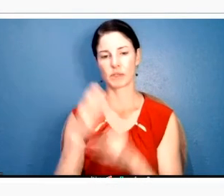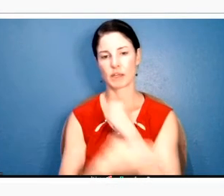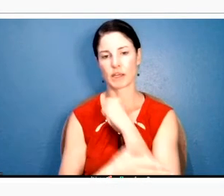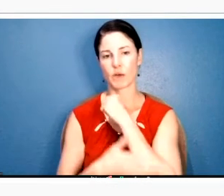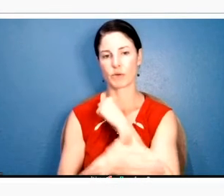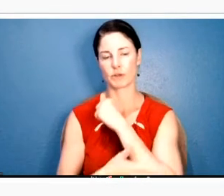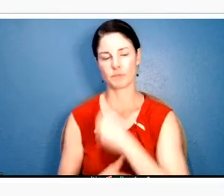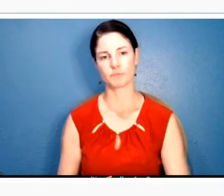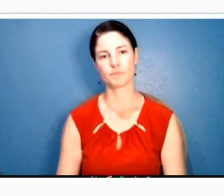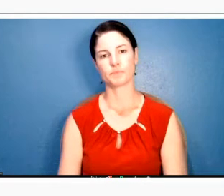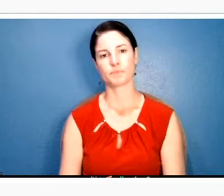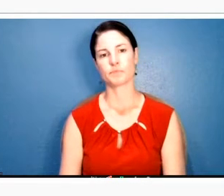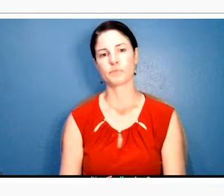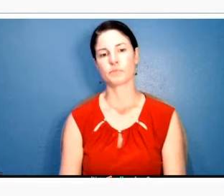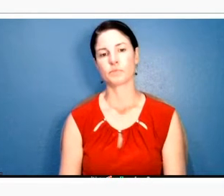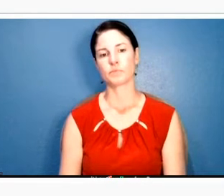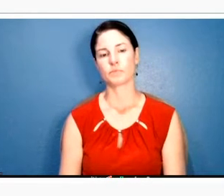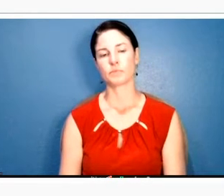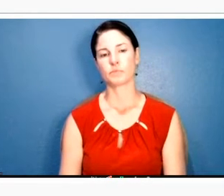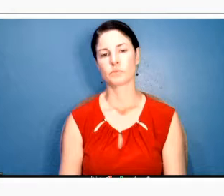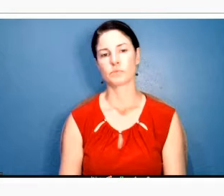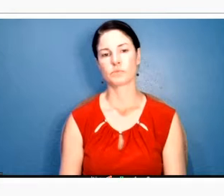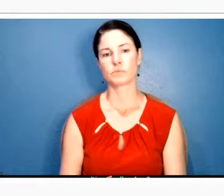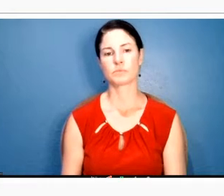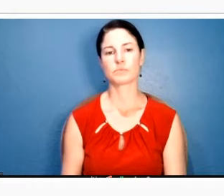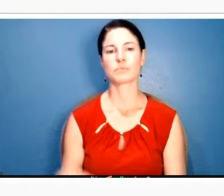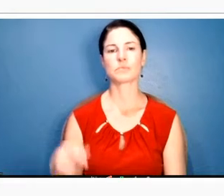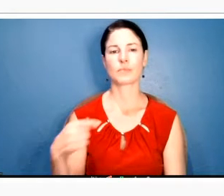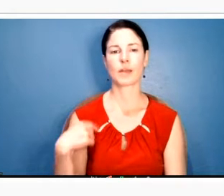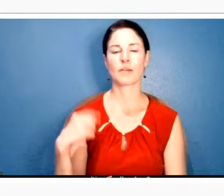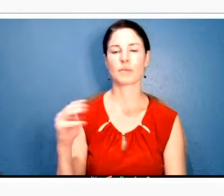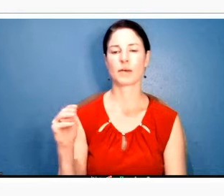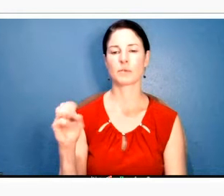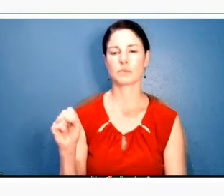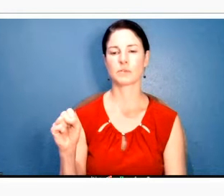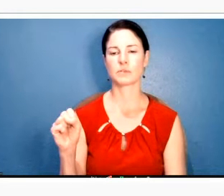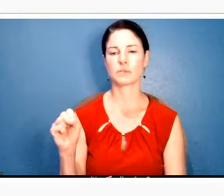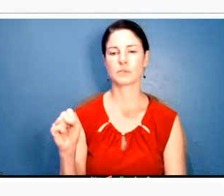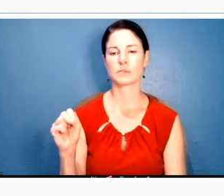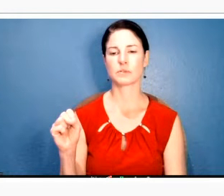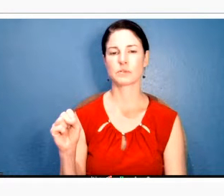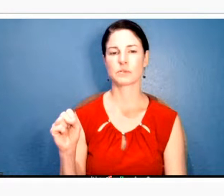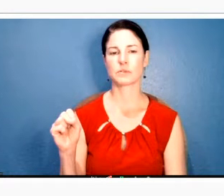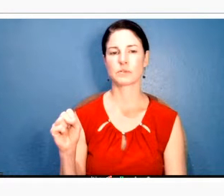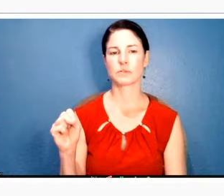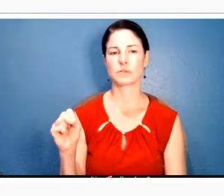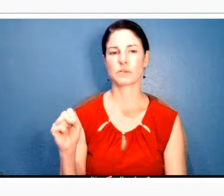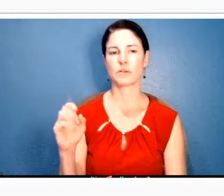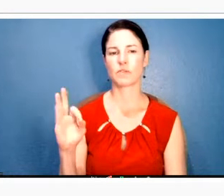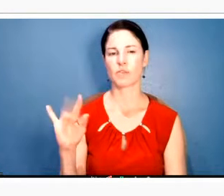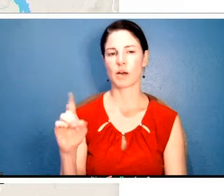SacGov: There is also a Microsoft excel supplemental file available to help calculate the populations, if you prefer.